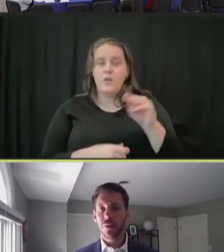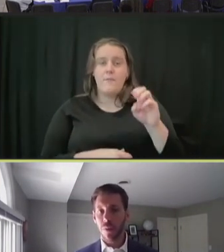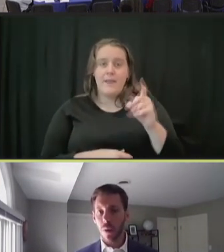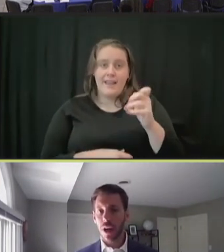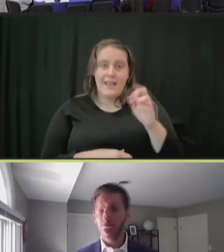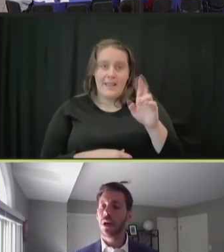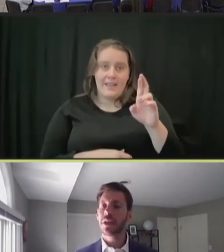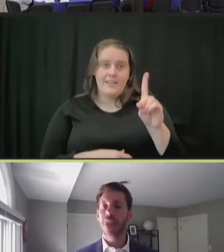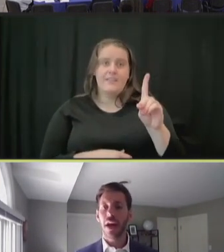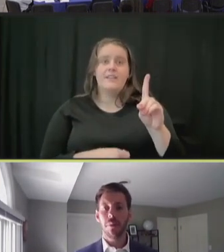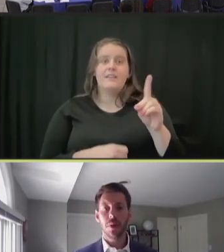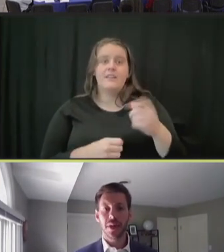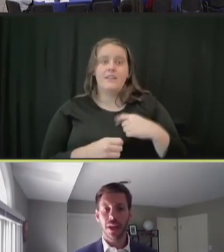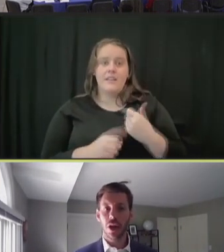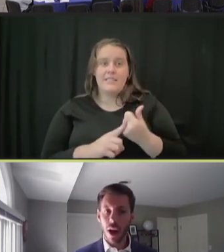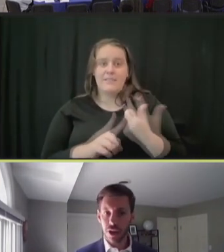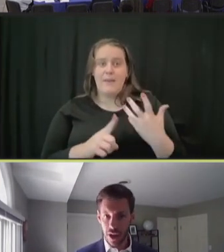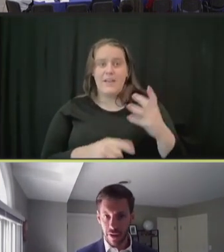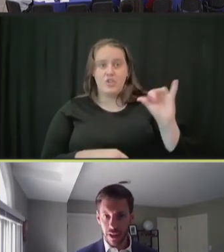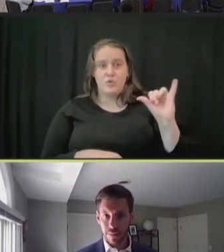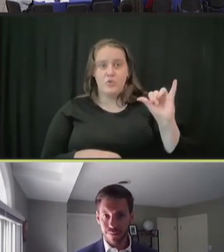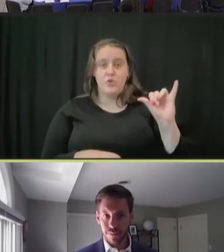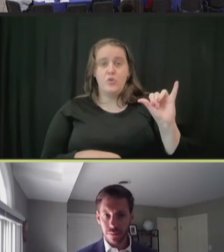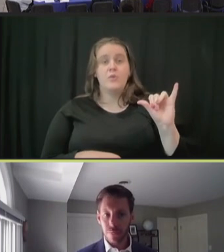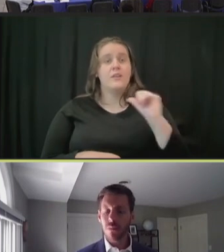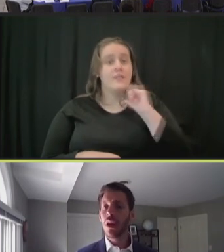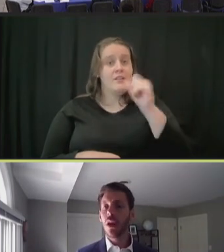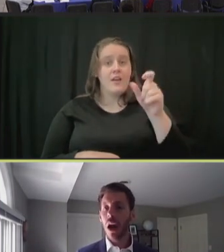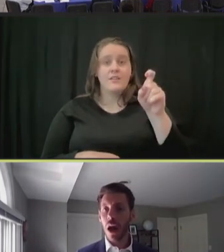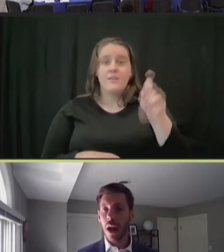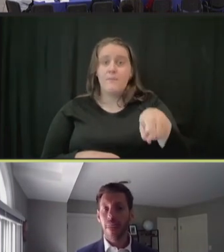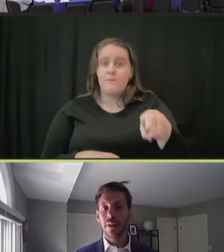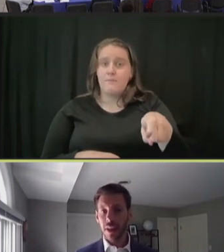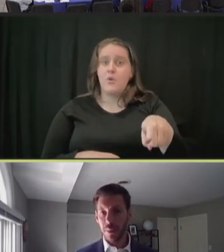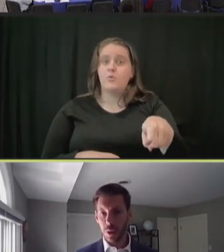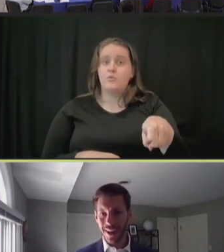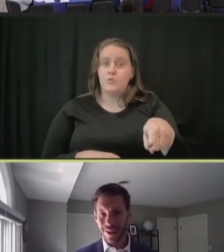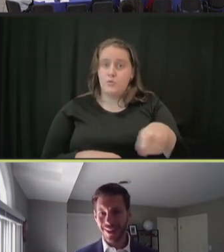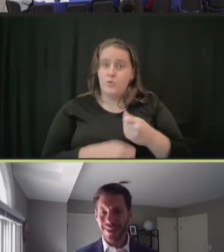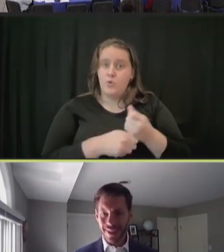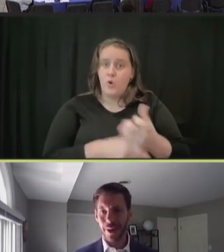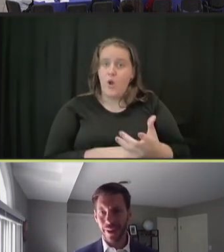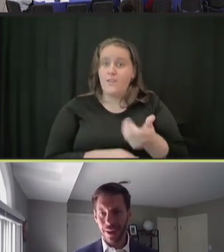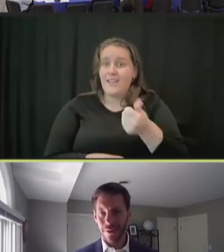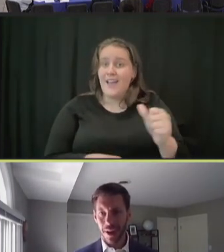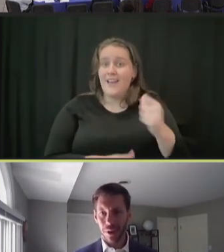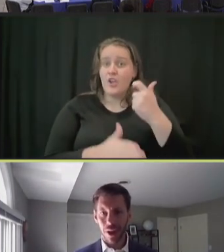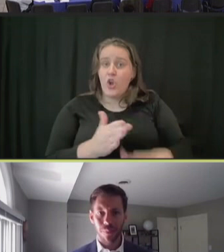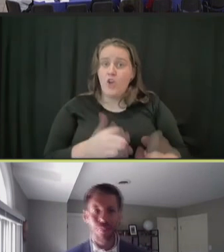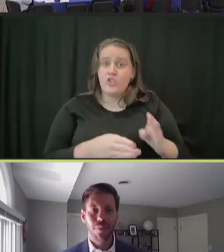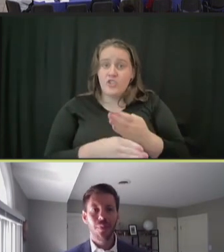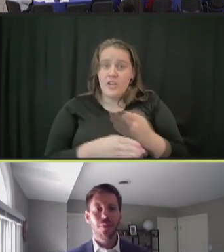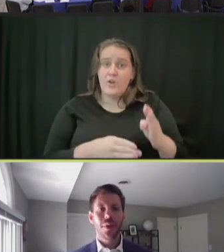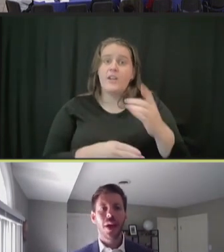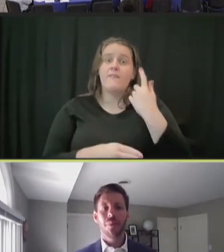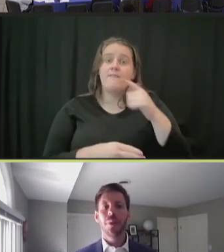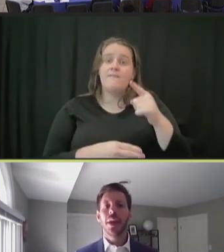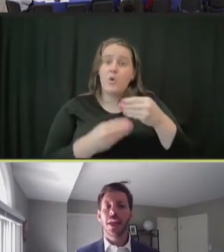for and must not impose any cost sharing on immunizations that are then defined below.